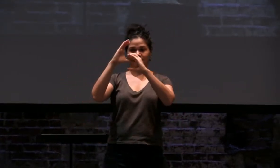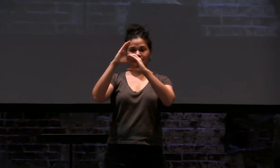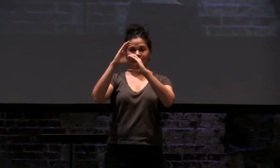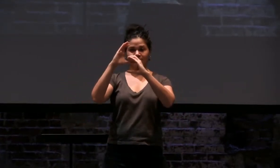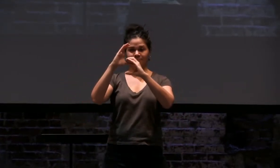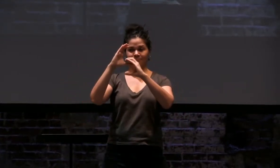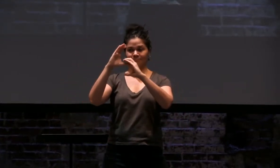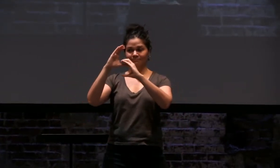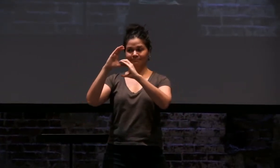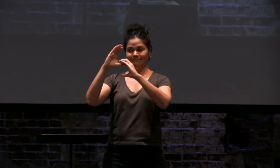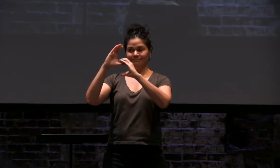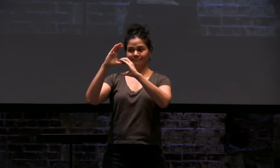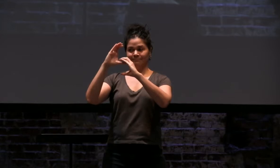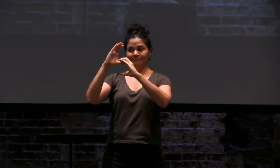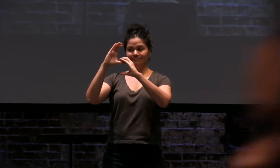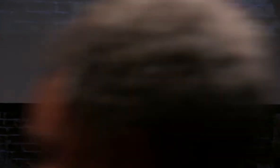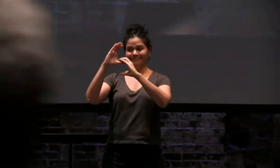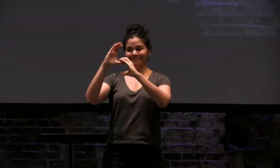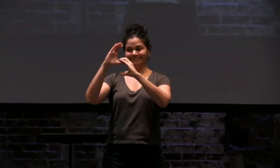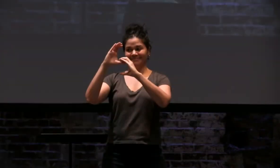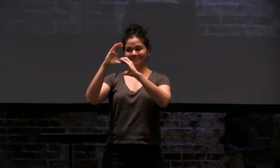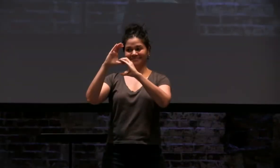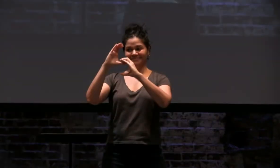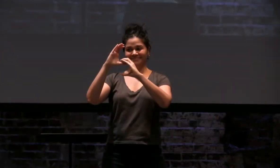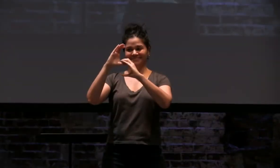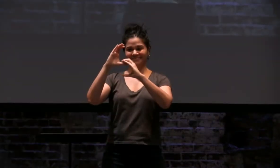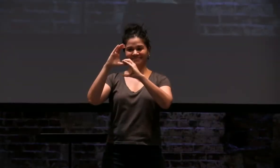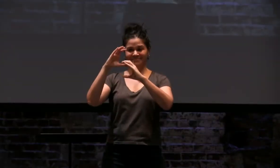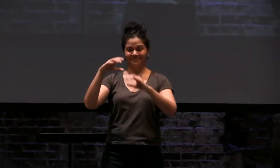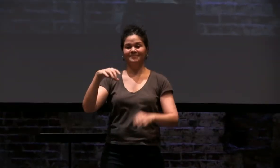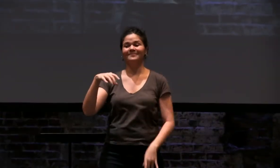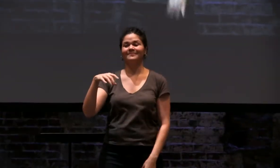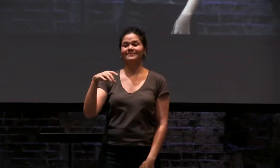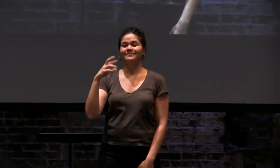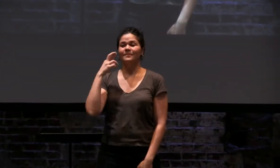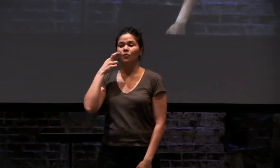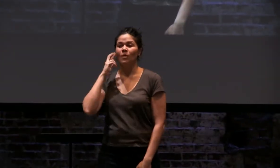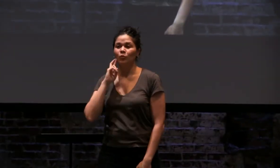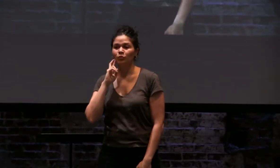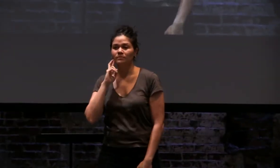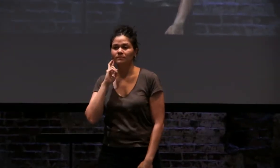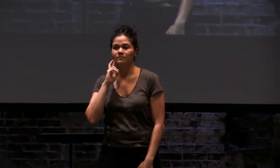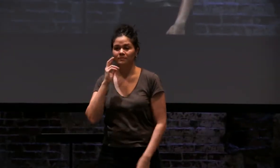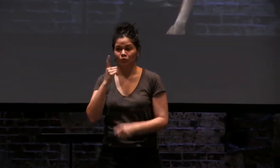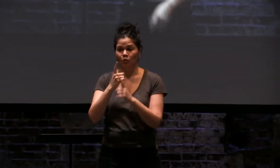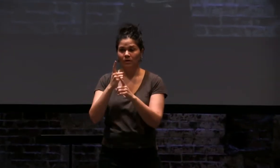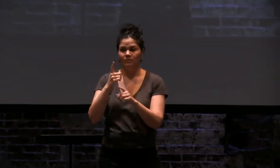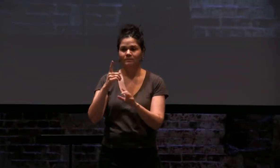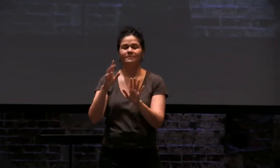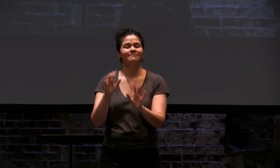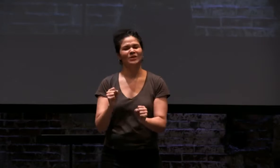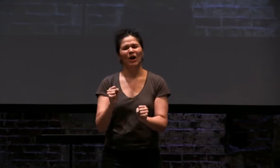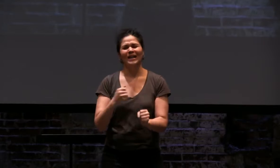Okay, now, this is the sign, I have been told, that is the next group's topic.